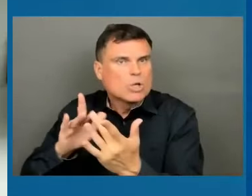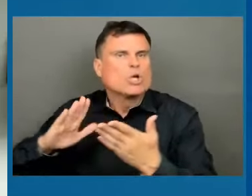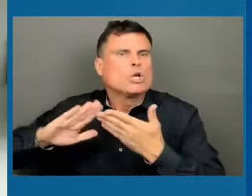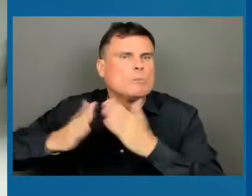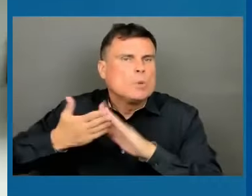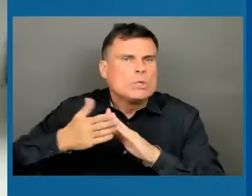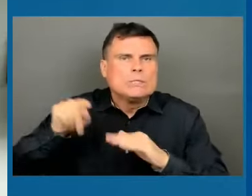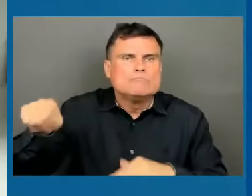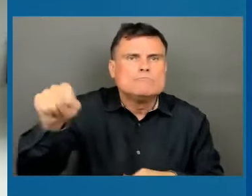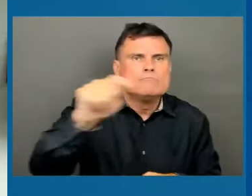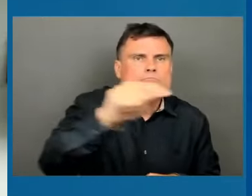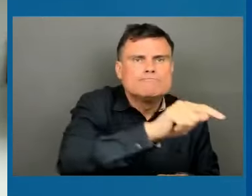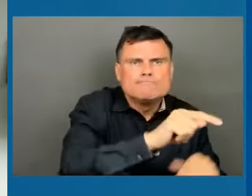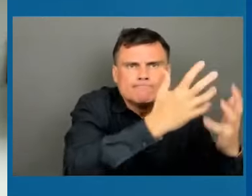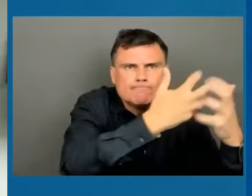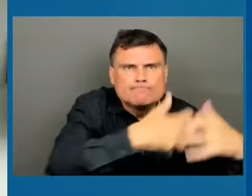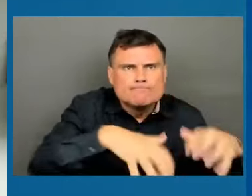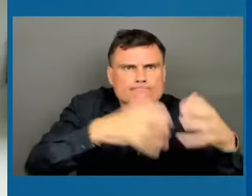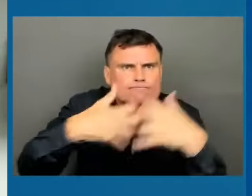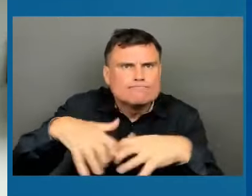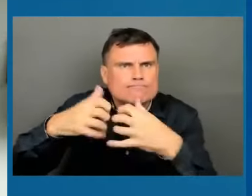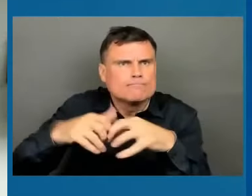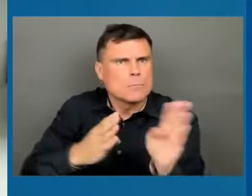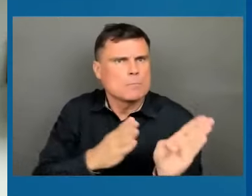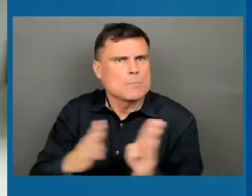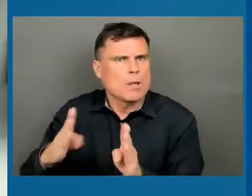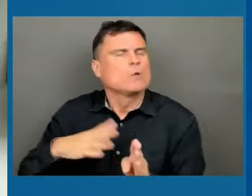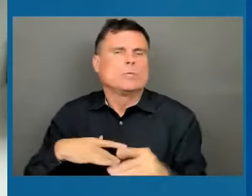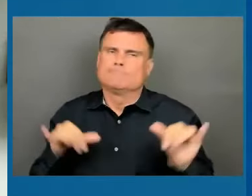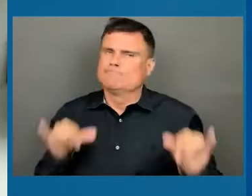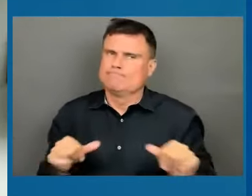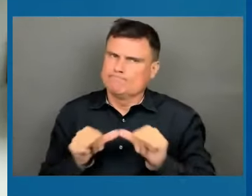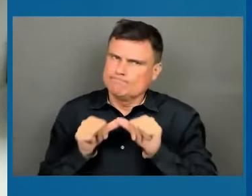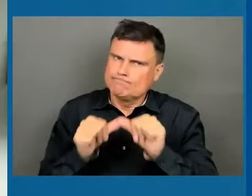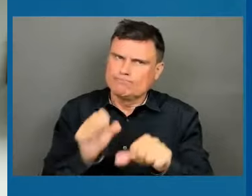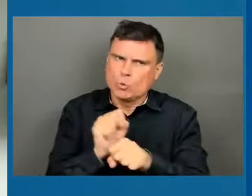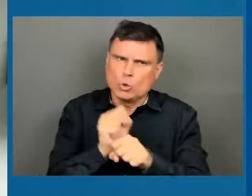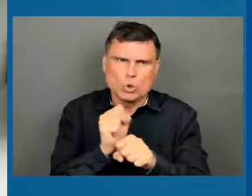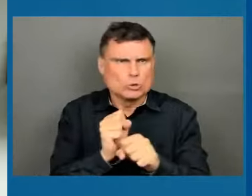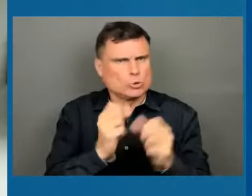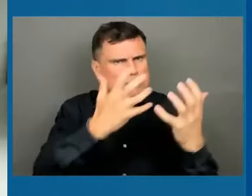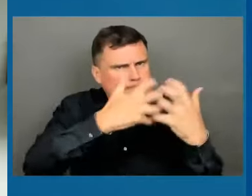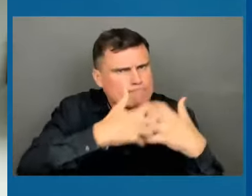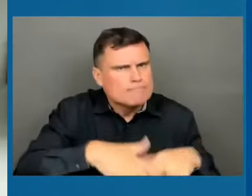And we're looking out for the best interests of communities throughout this flood season.